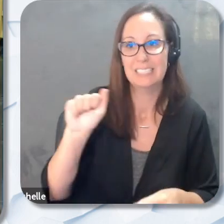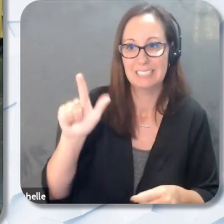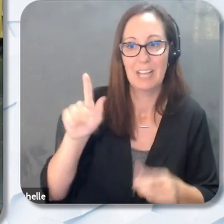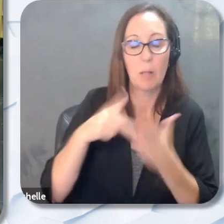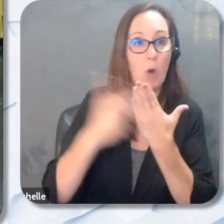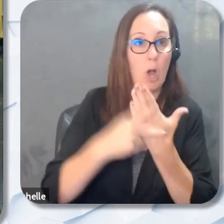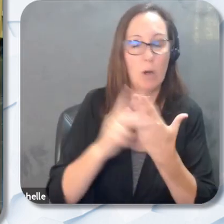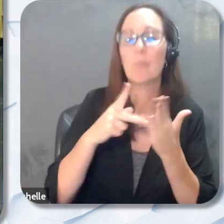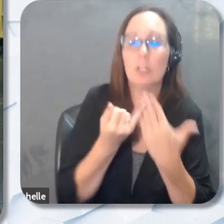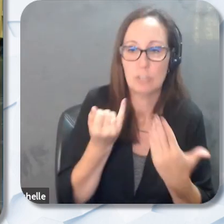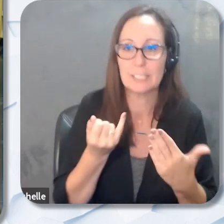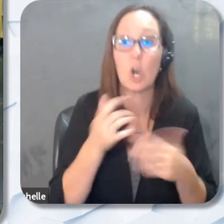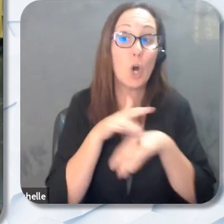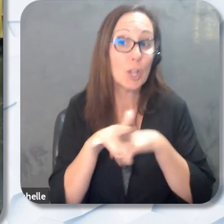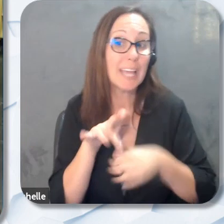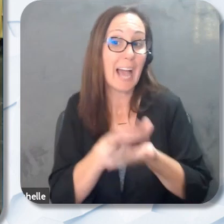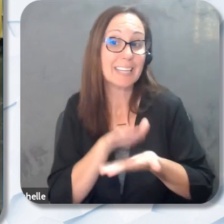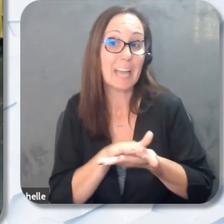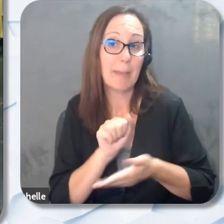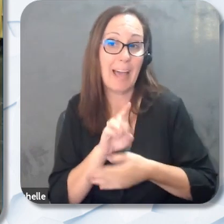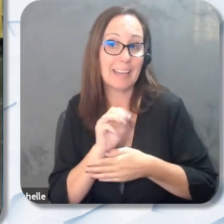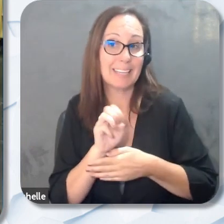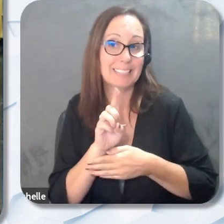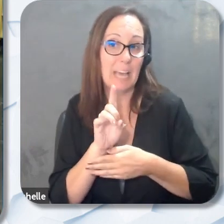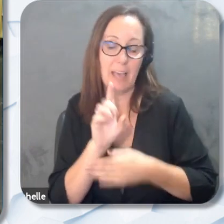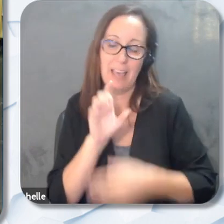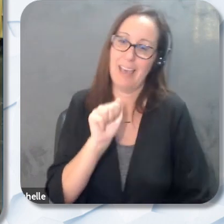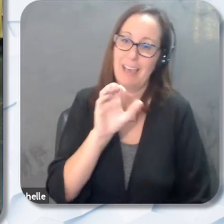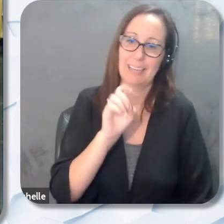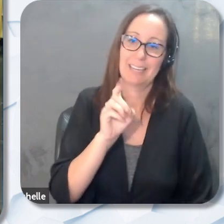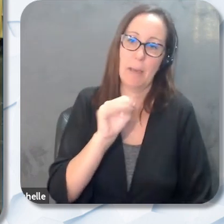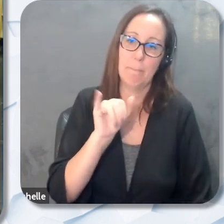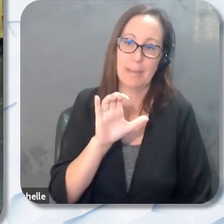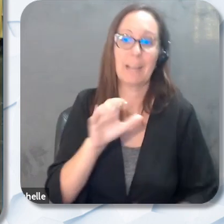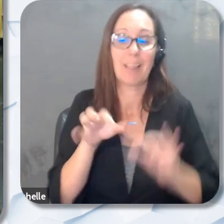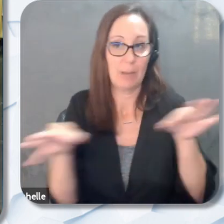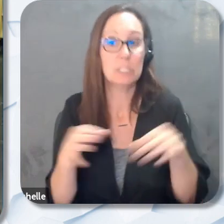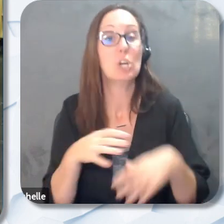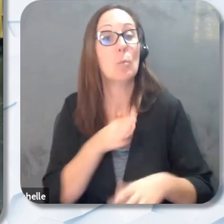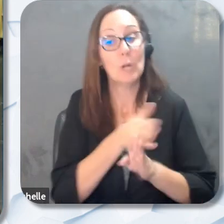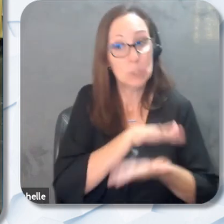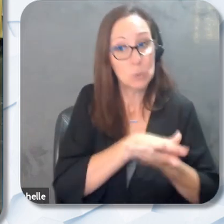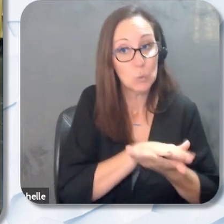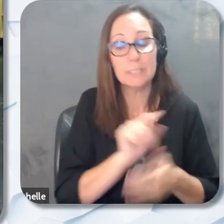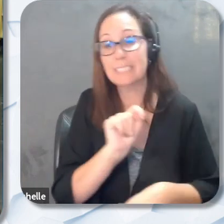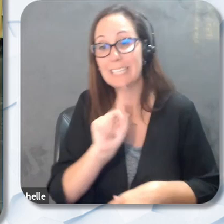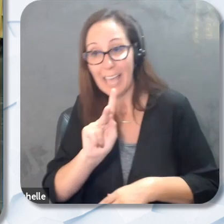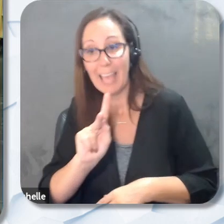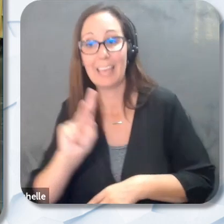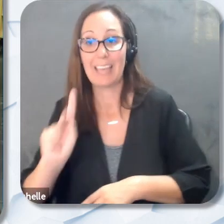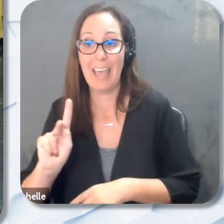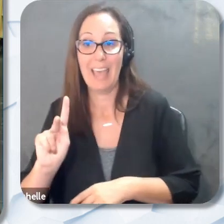early academic language. These teachers have their preschool and tk and K teacher is taking